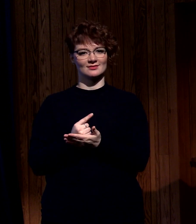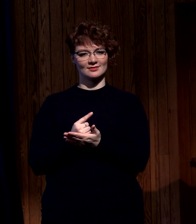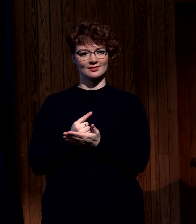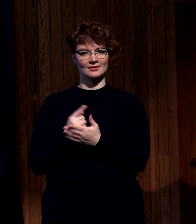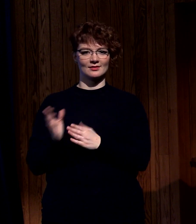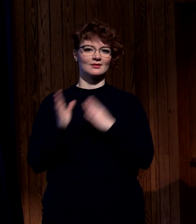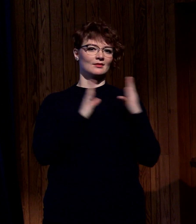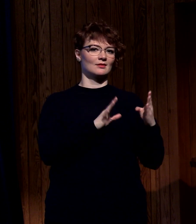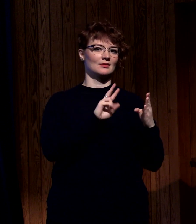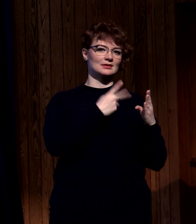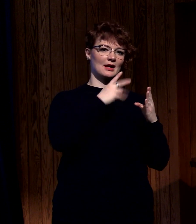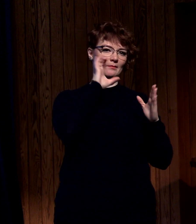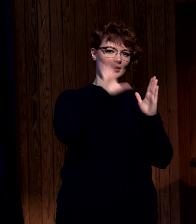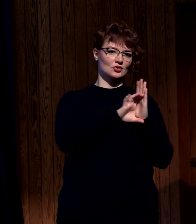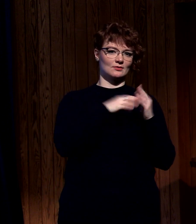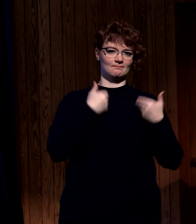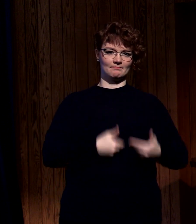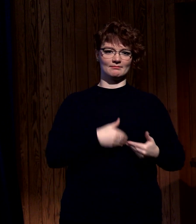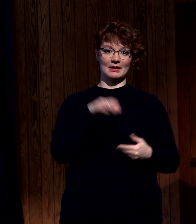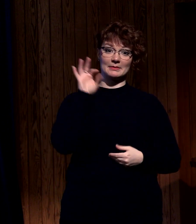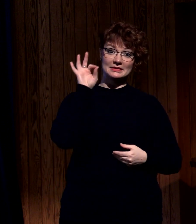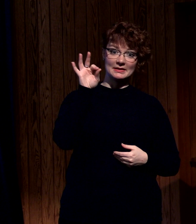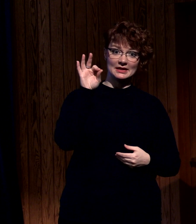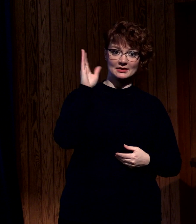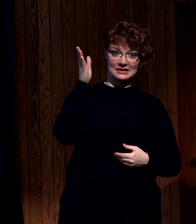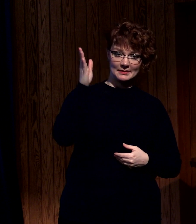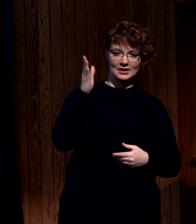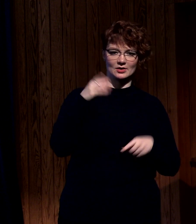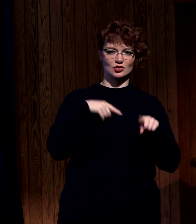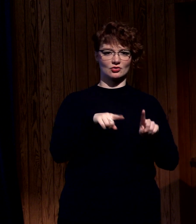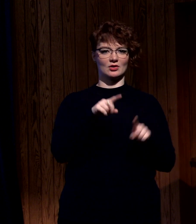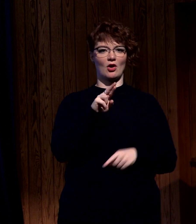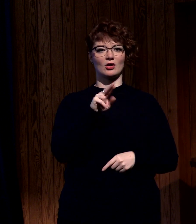then you'll see another picture of me speaking at a graduation